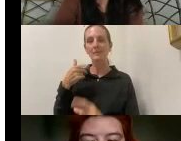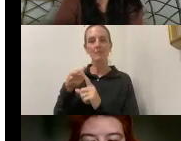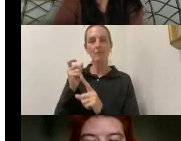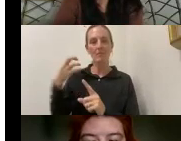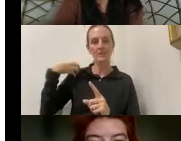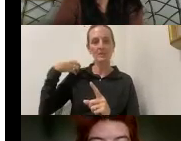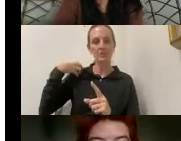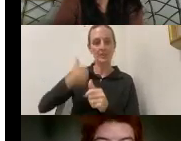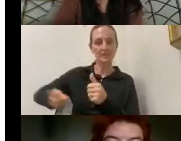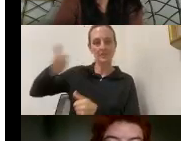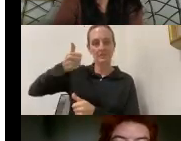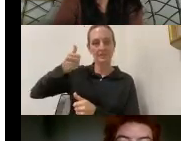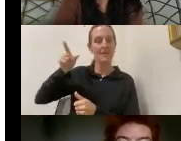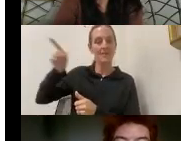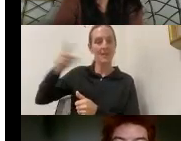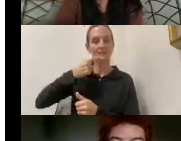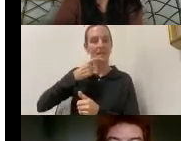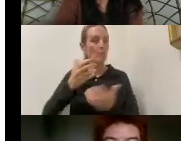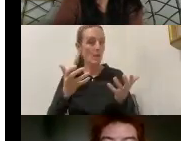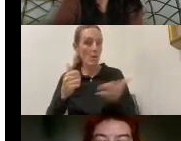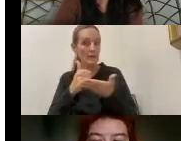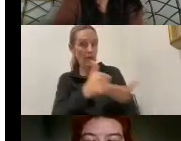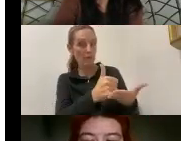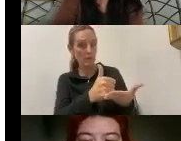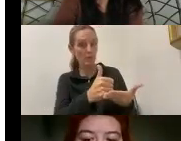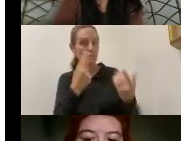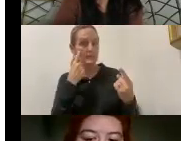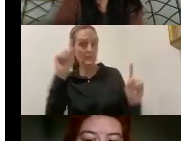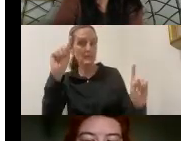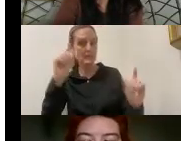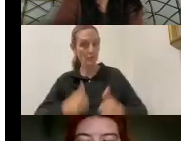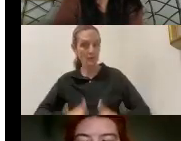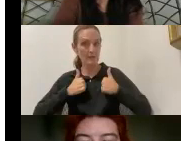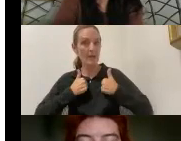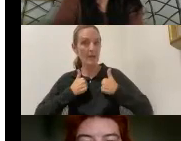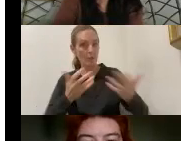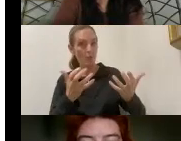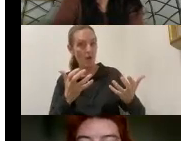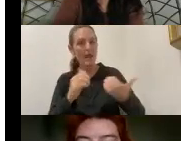They say “hey, I want to help you be successful in life, how can I do that to help you?